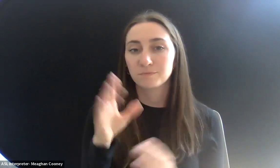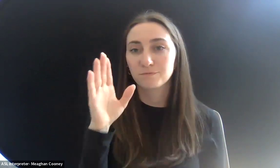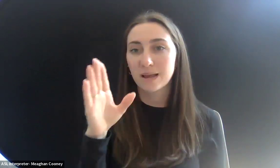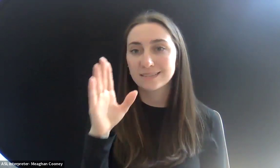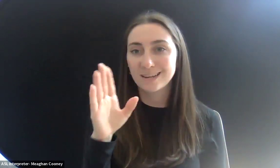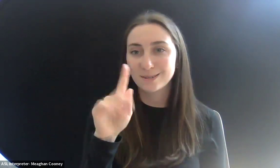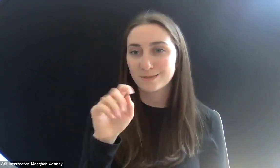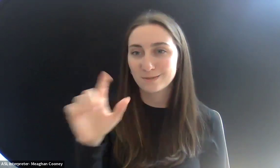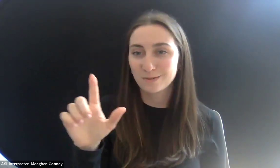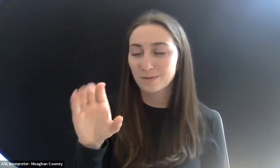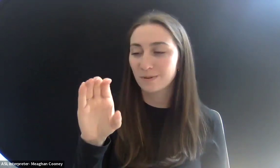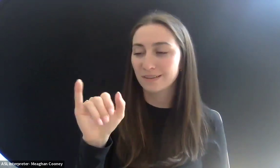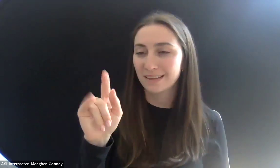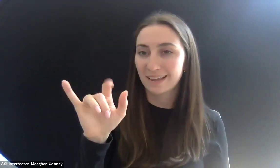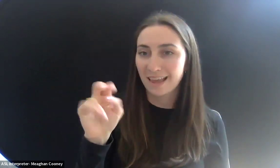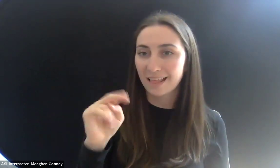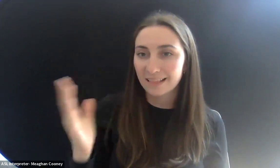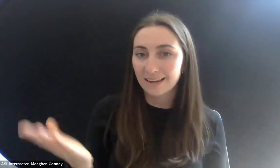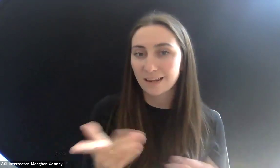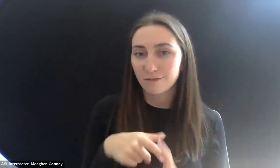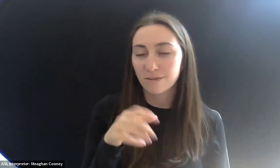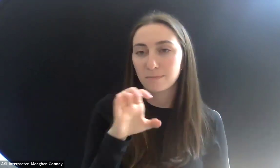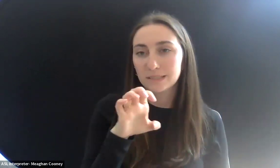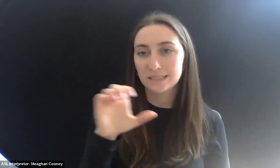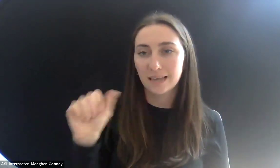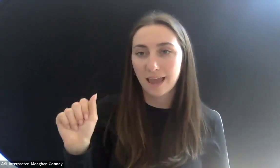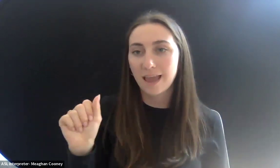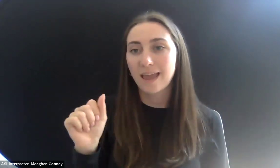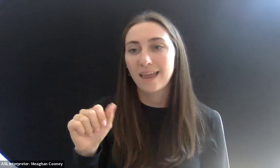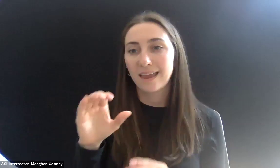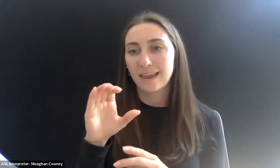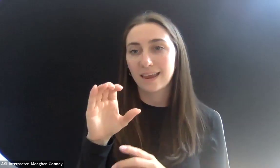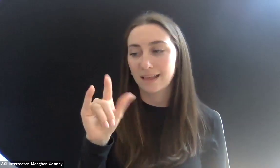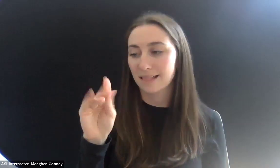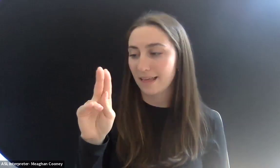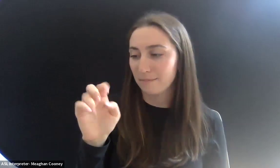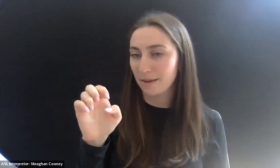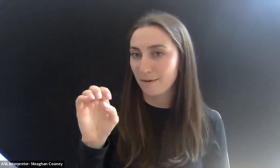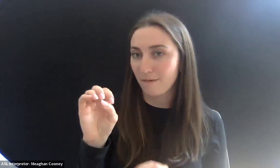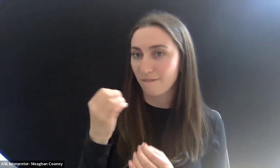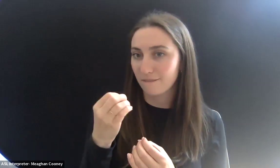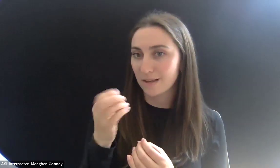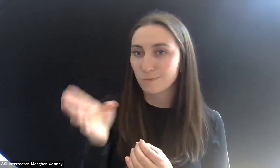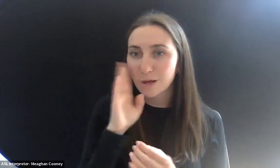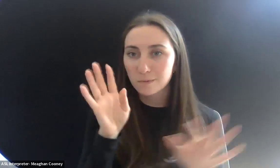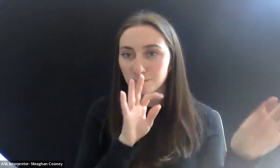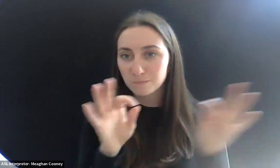Caitlin is here from the EEA Climate Office to give a sense of what what the tool is and what some of the key